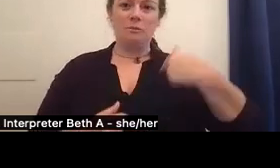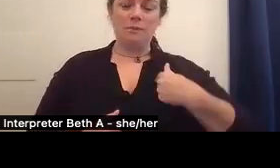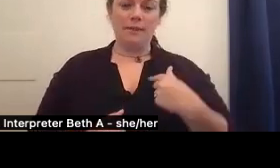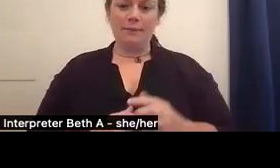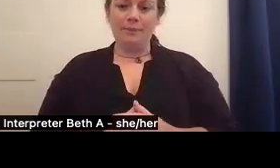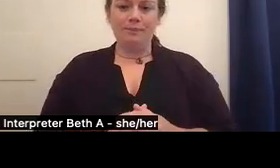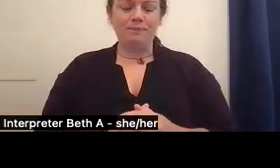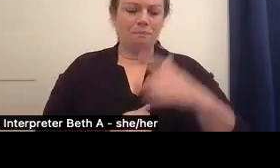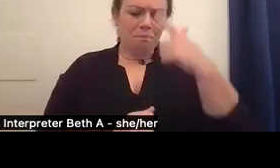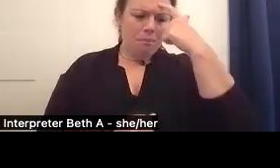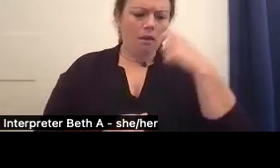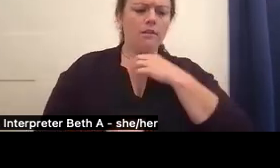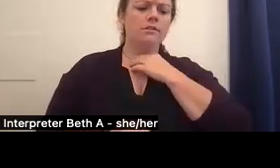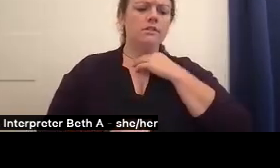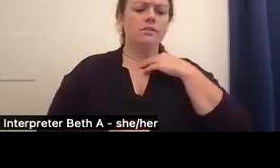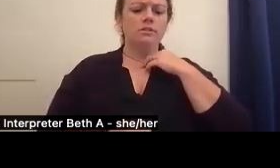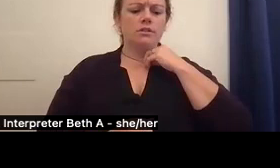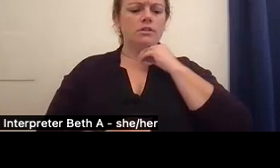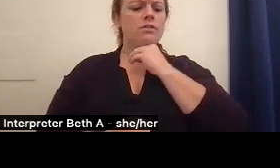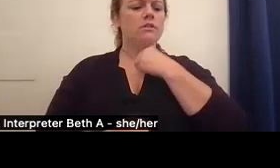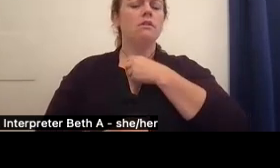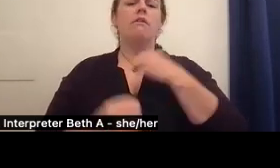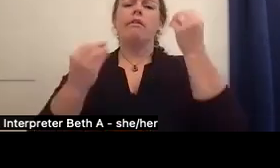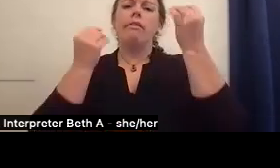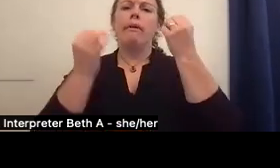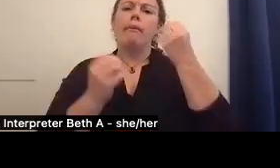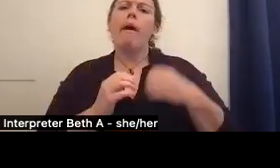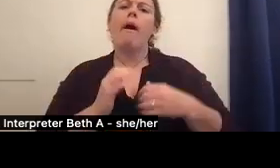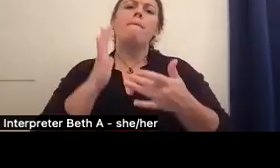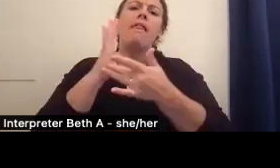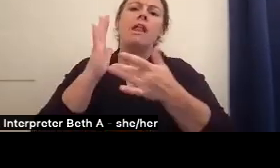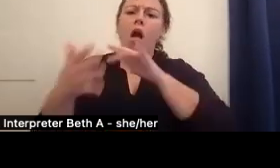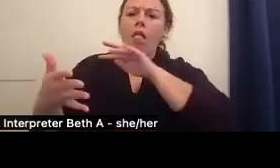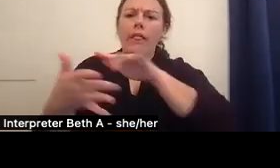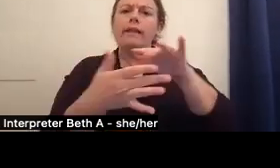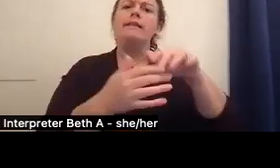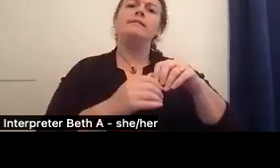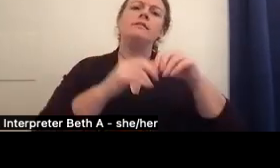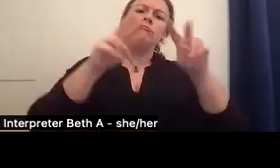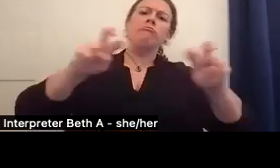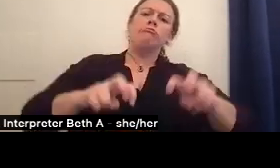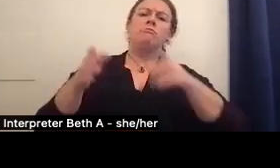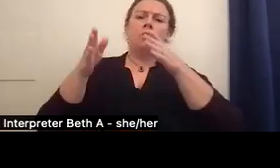about some of the the methodologies and values and ways that people espoused civility- was defined